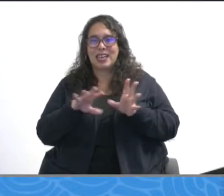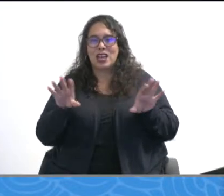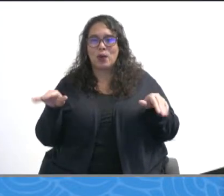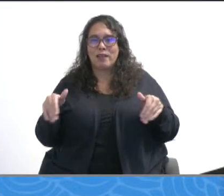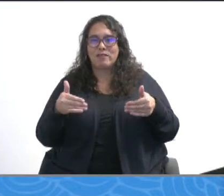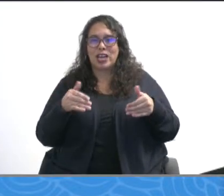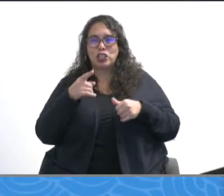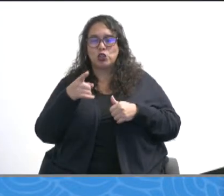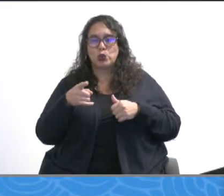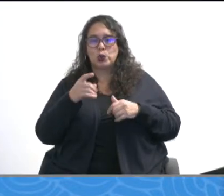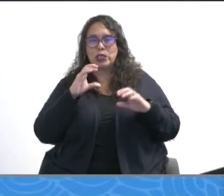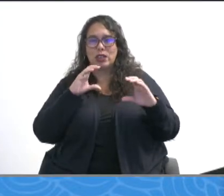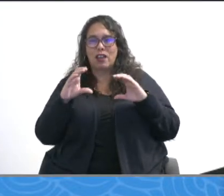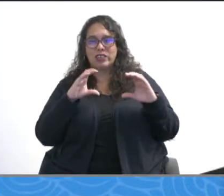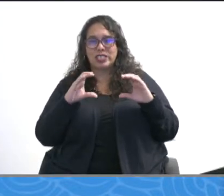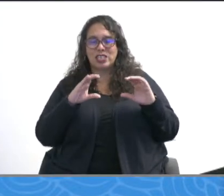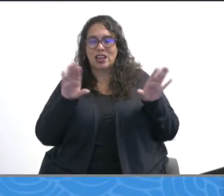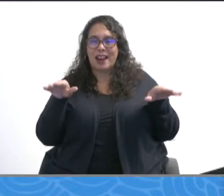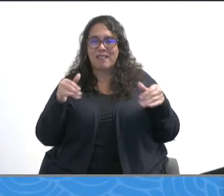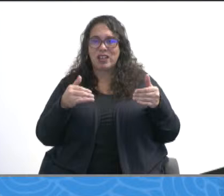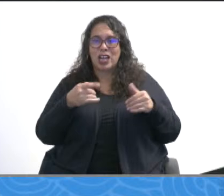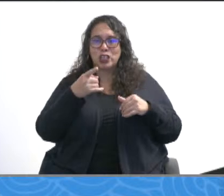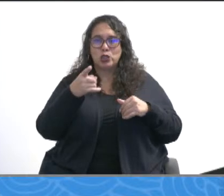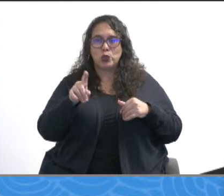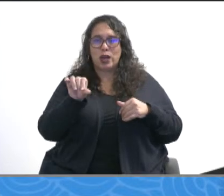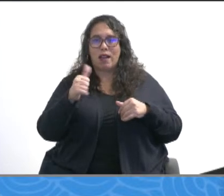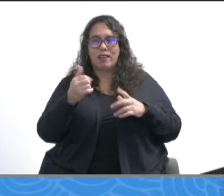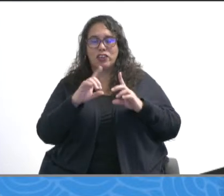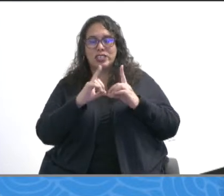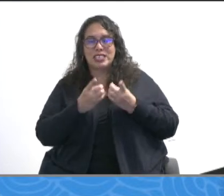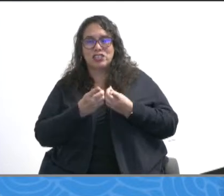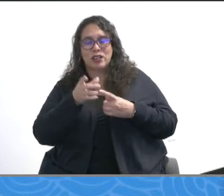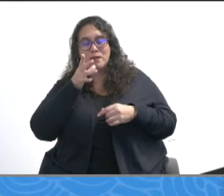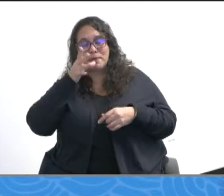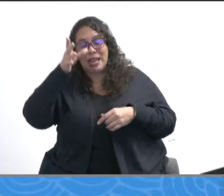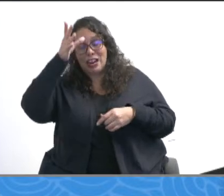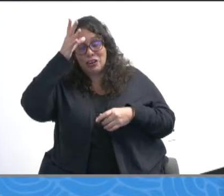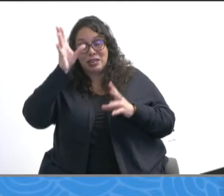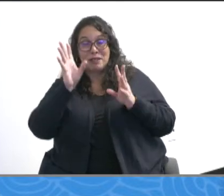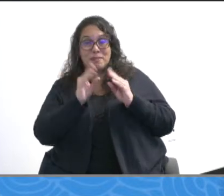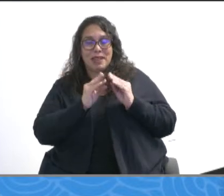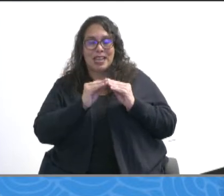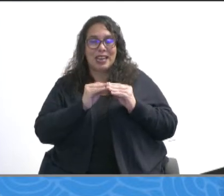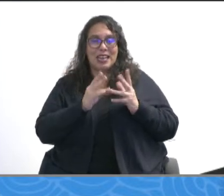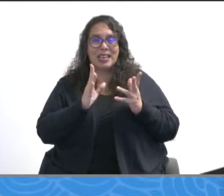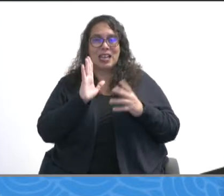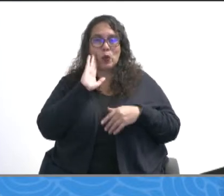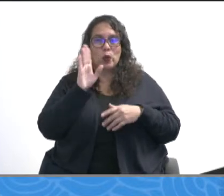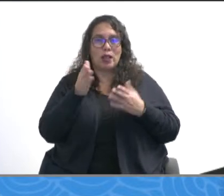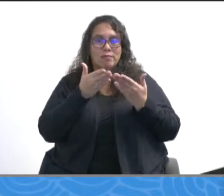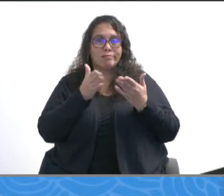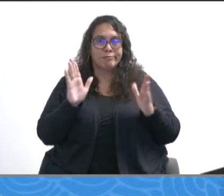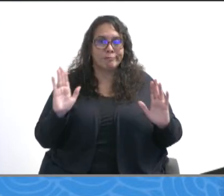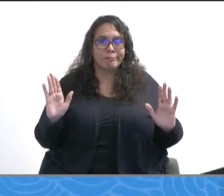we invite you to our other district parent group meetings. Again, our timeline will be very public for you to join us